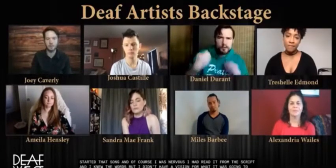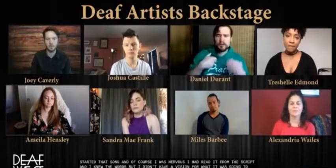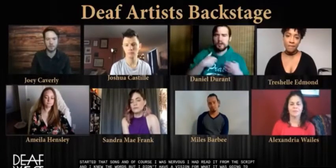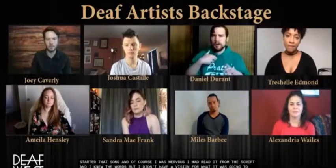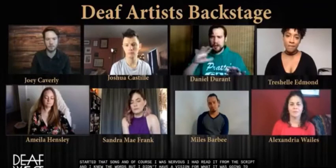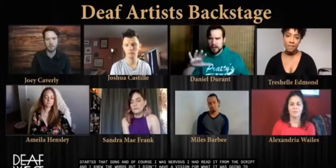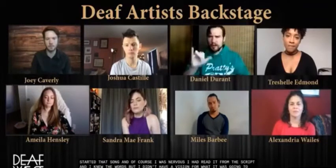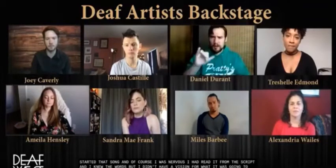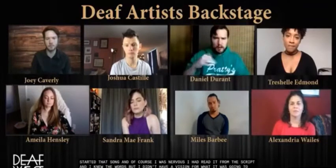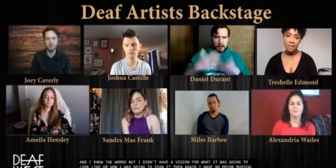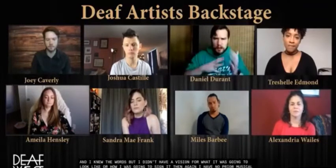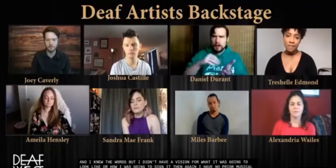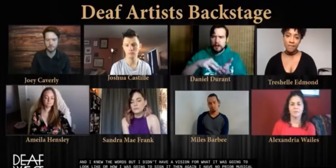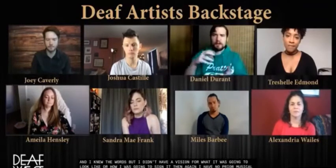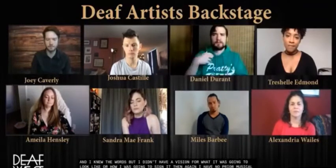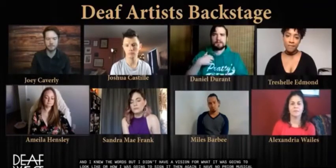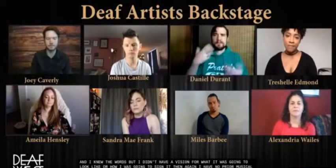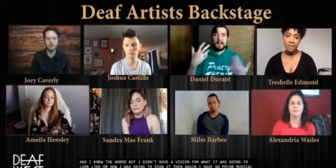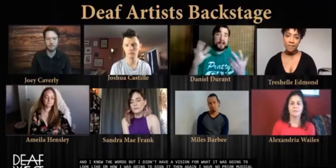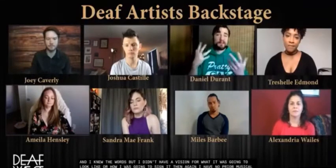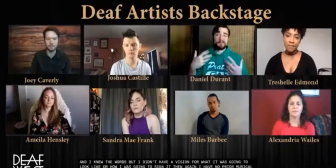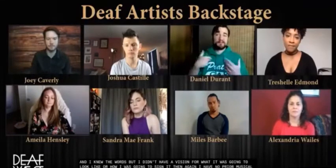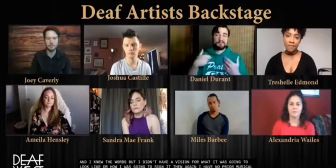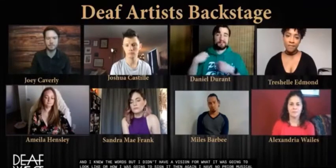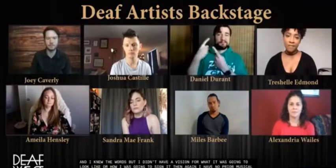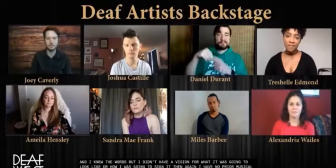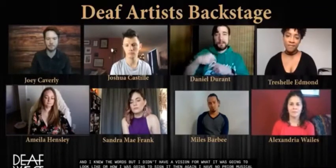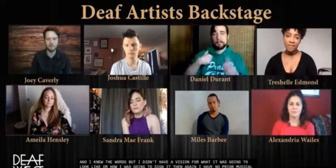very closely with me, to help me stay on beat.